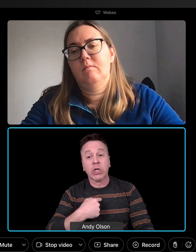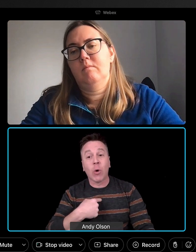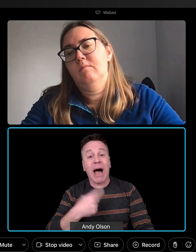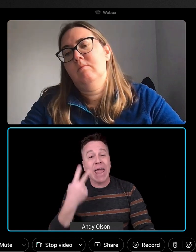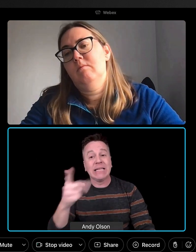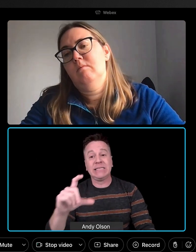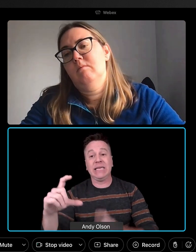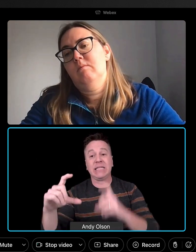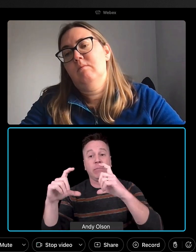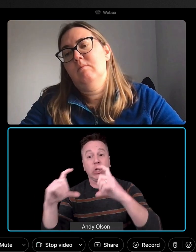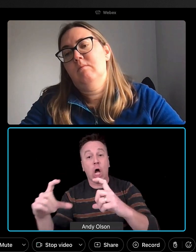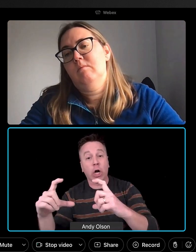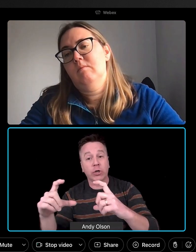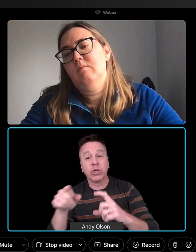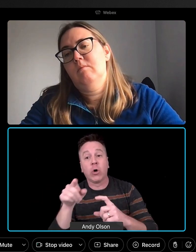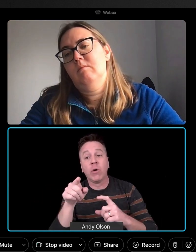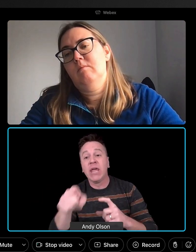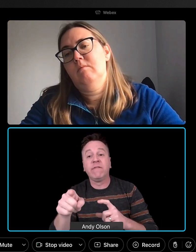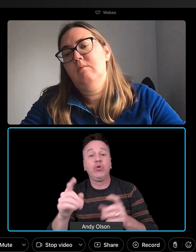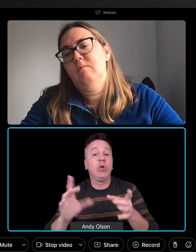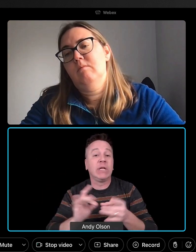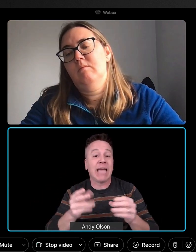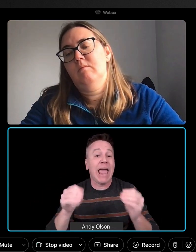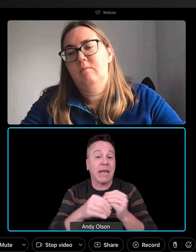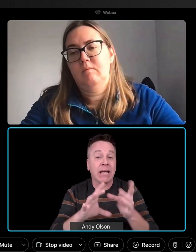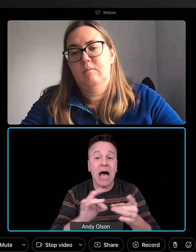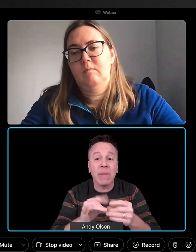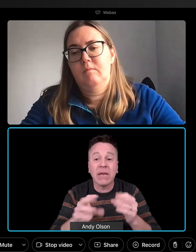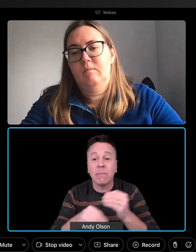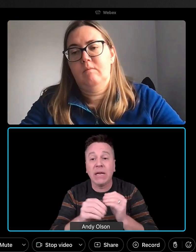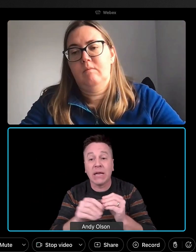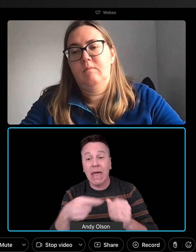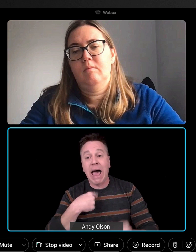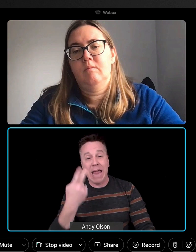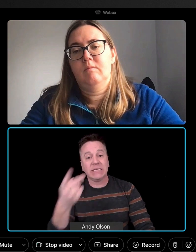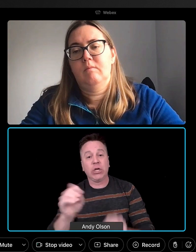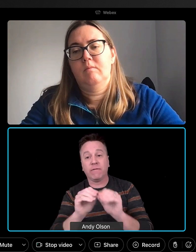services so I can see them large, so if Julie wants to add a comment in the meeting I can